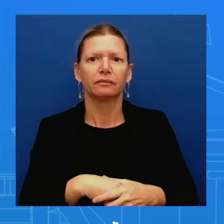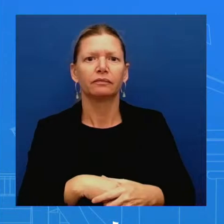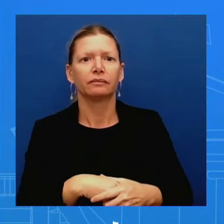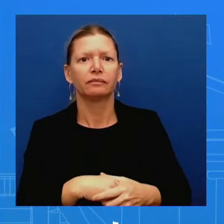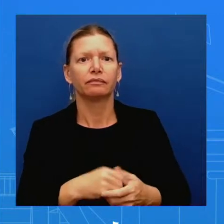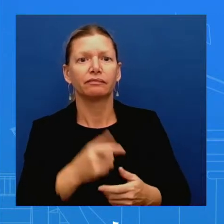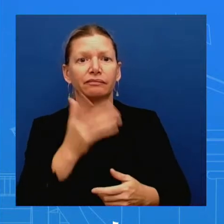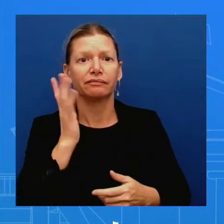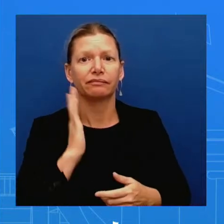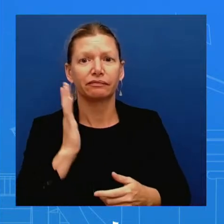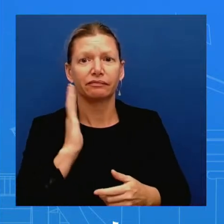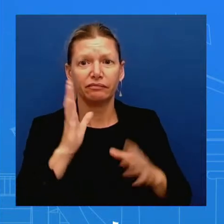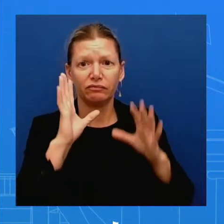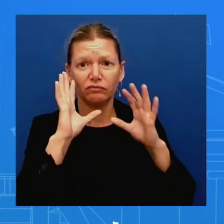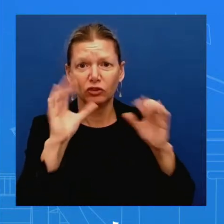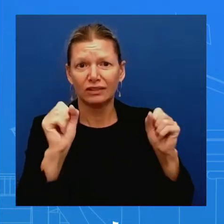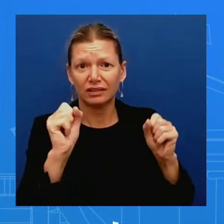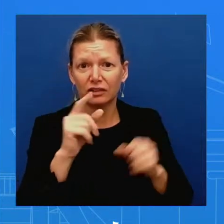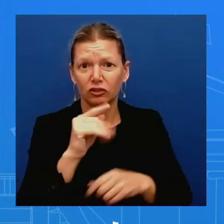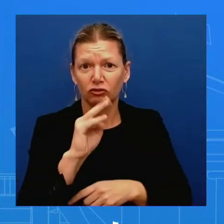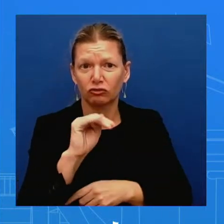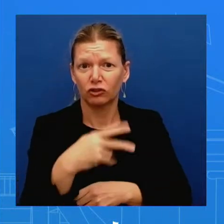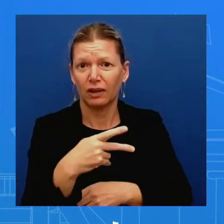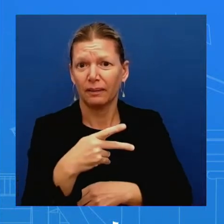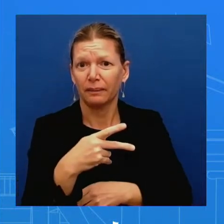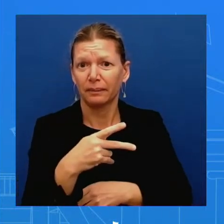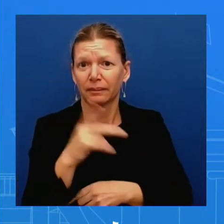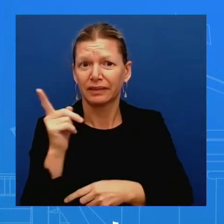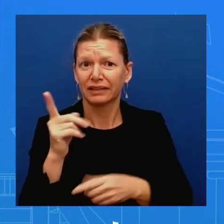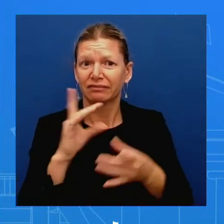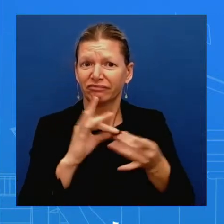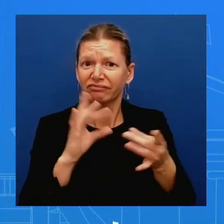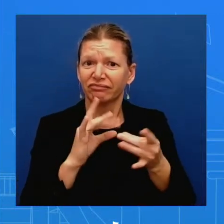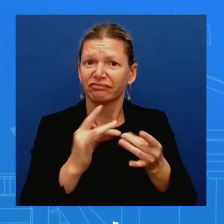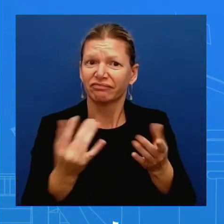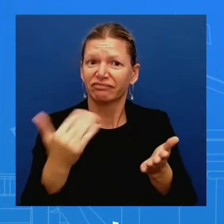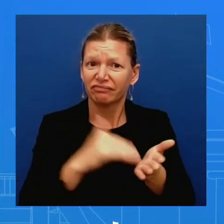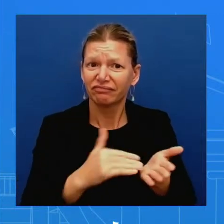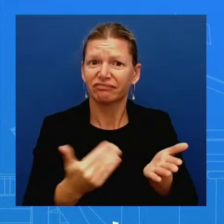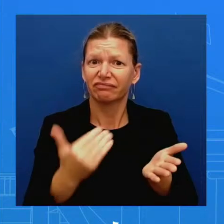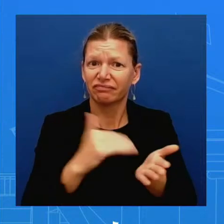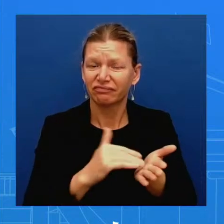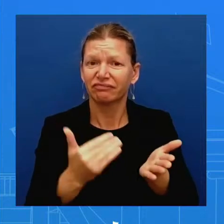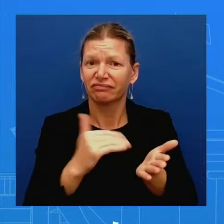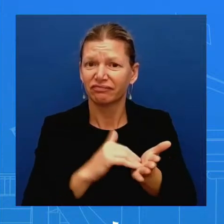a former President that said over and over again that they were going to do everything that they can to get rid of Roe v.